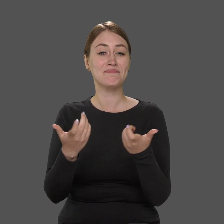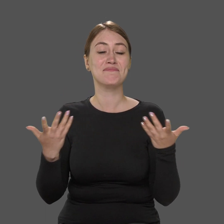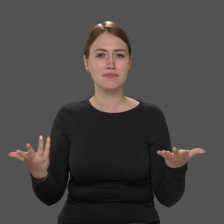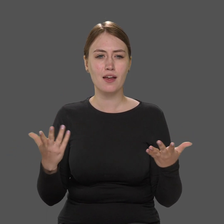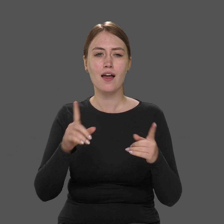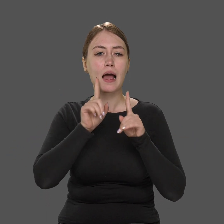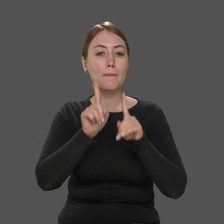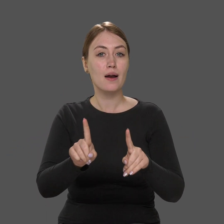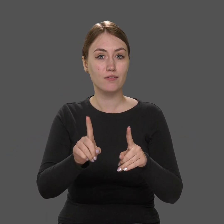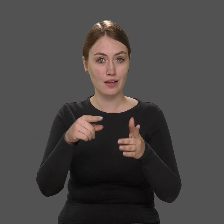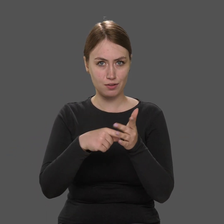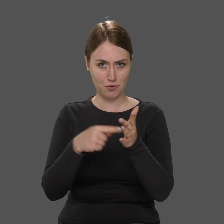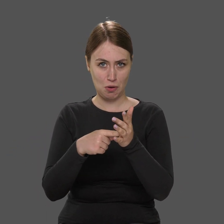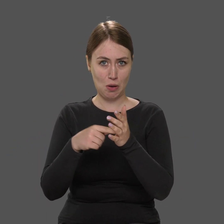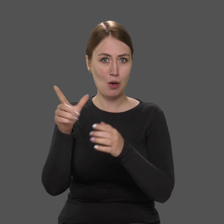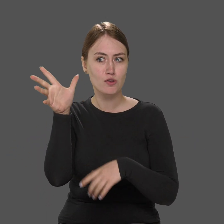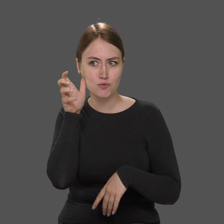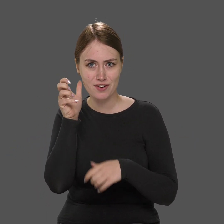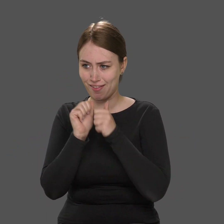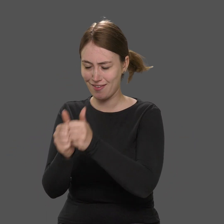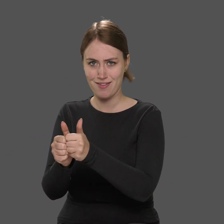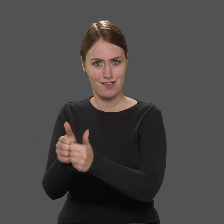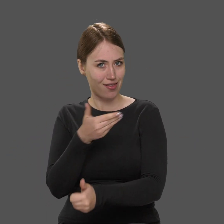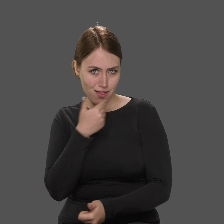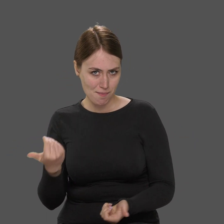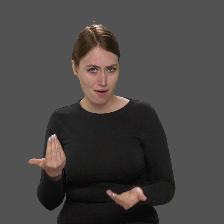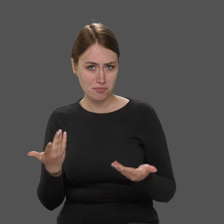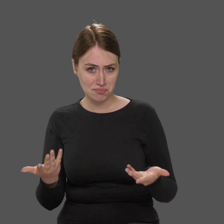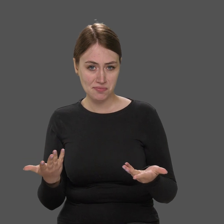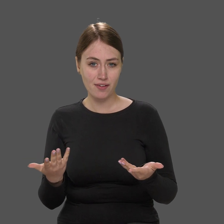It's not responsible for hearing!